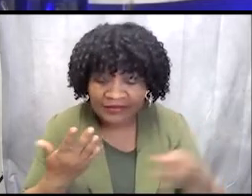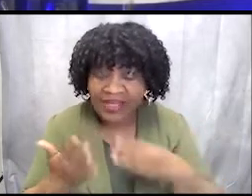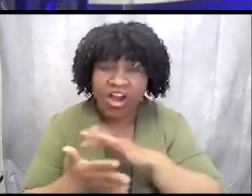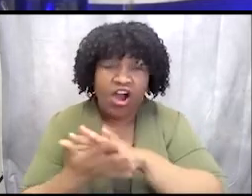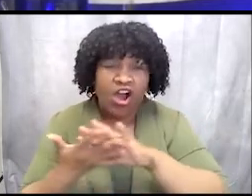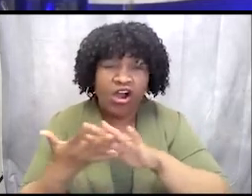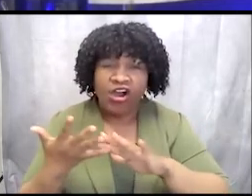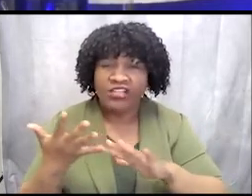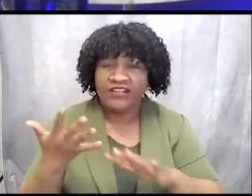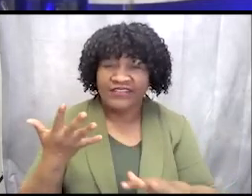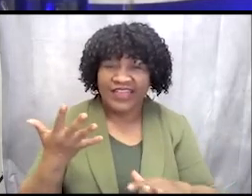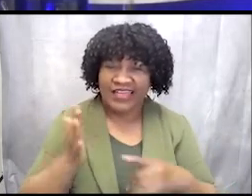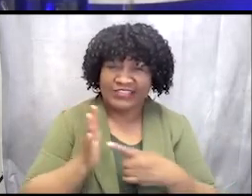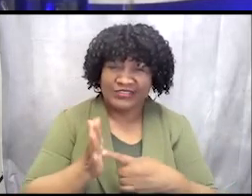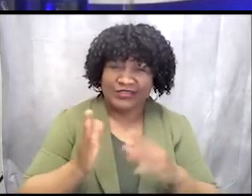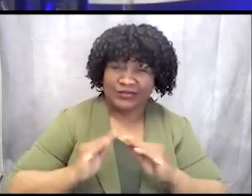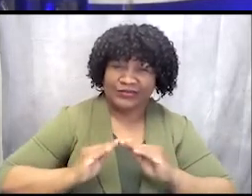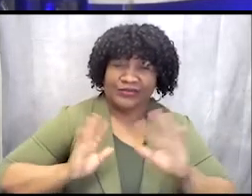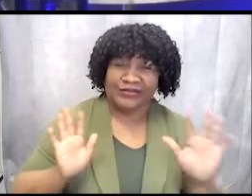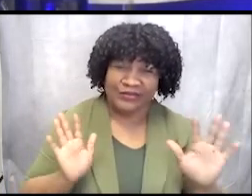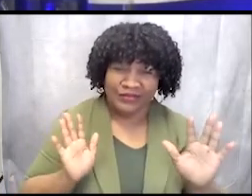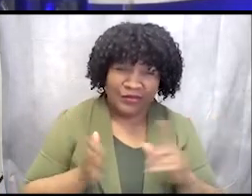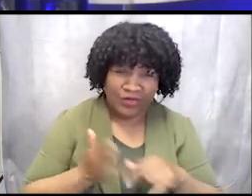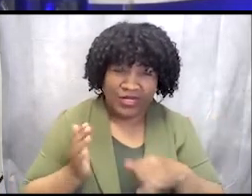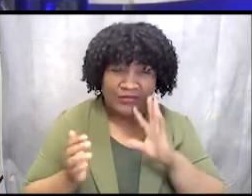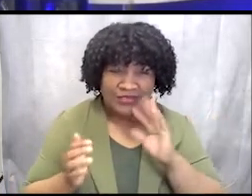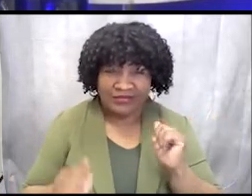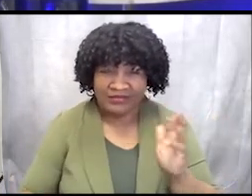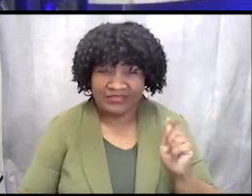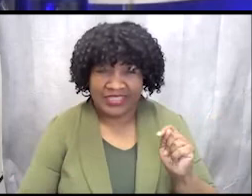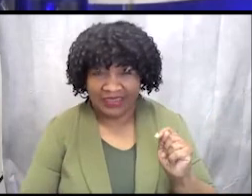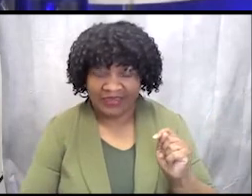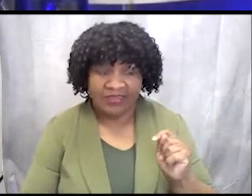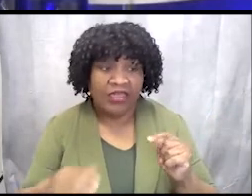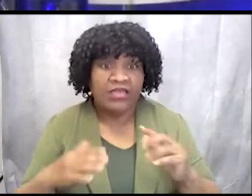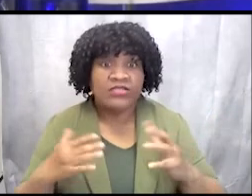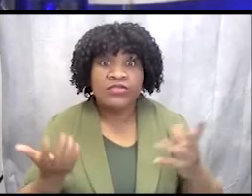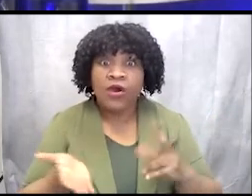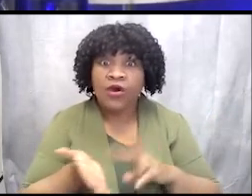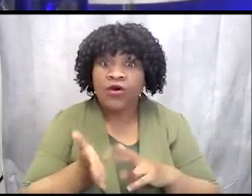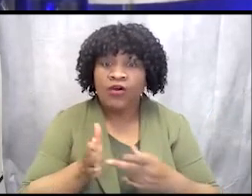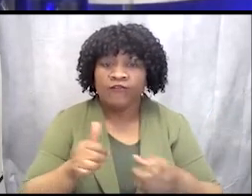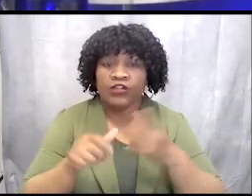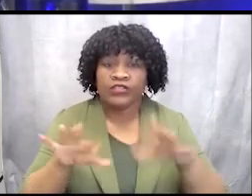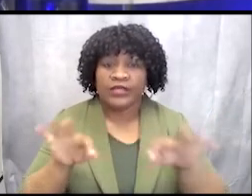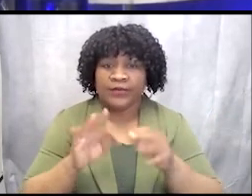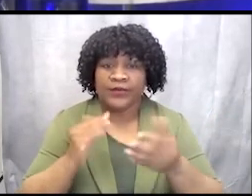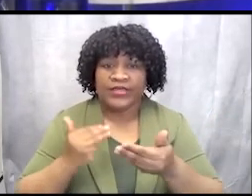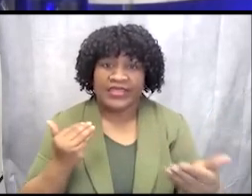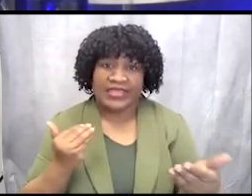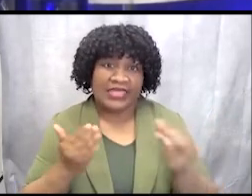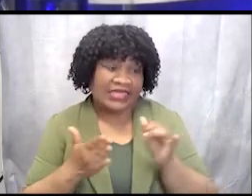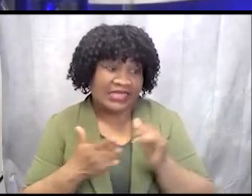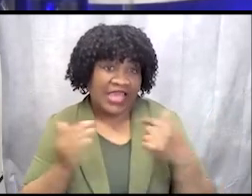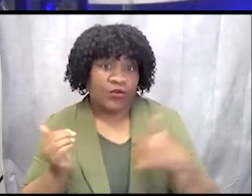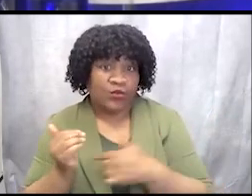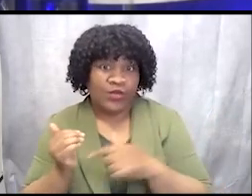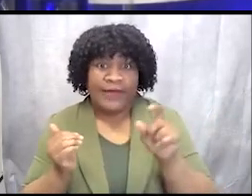all of that points to what I'm saying. And so the first thing that we have to do,